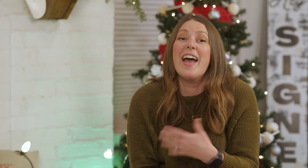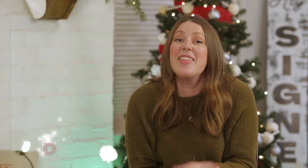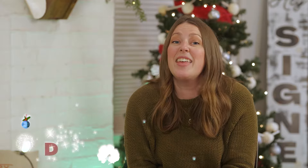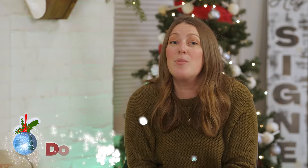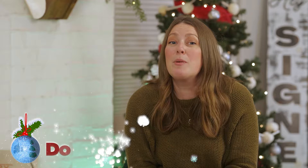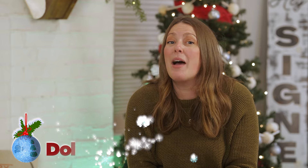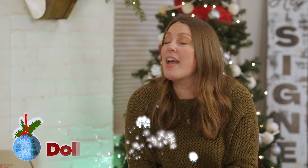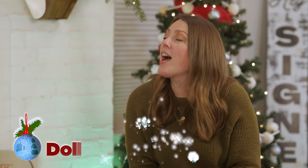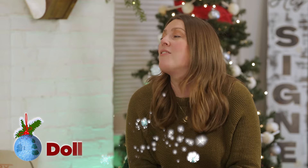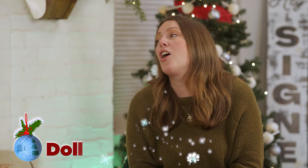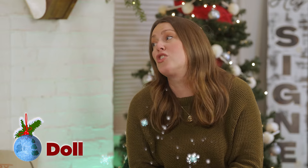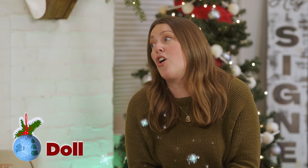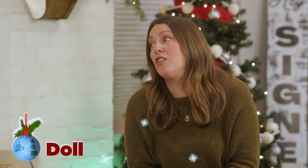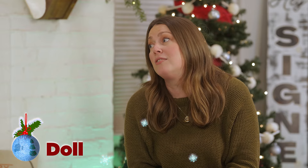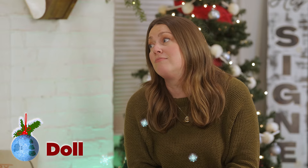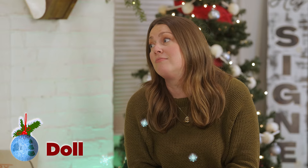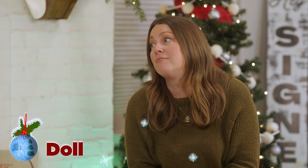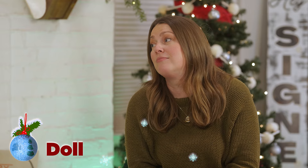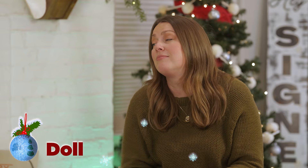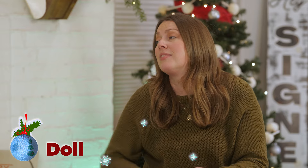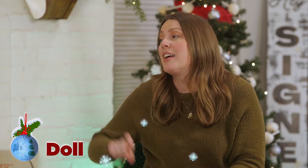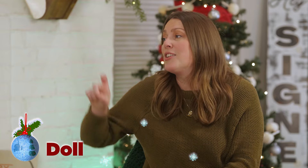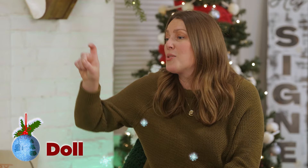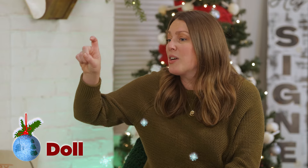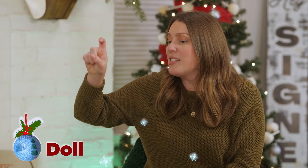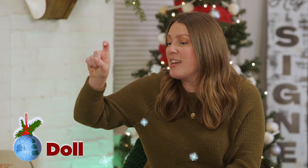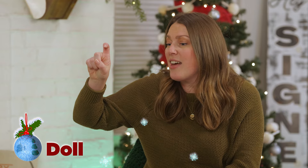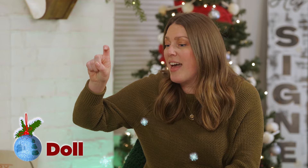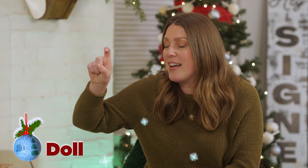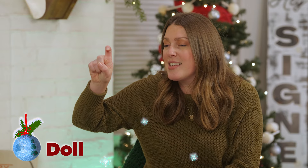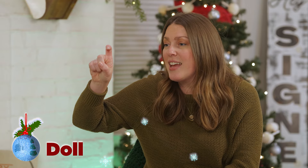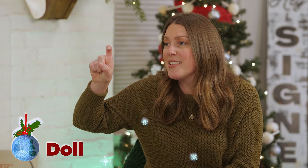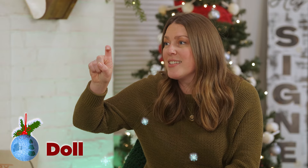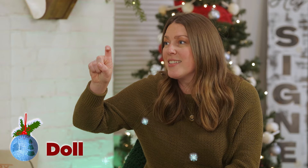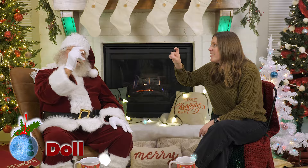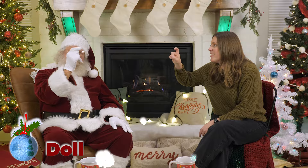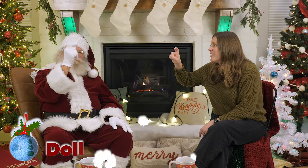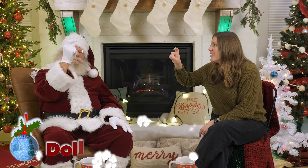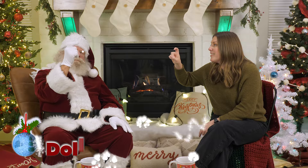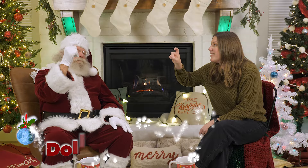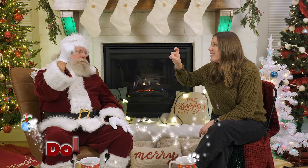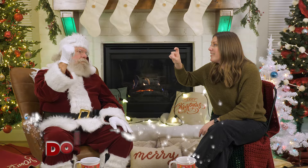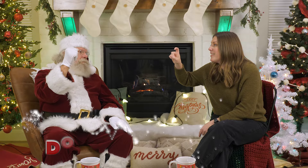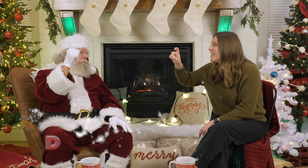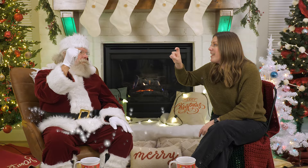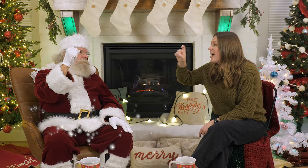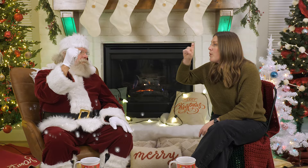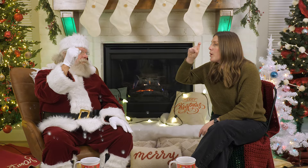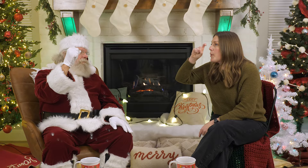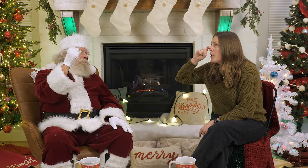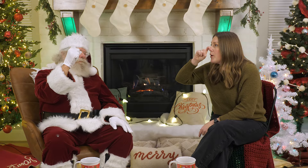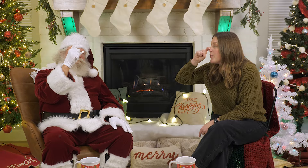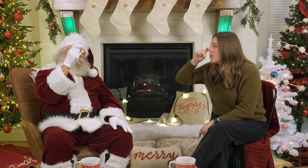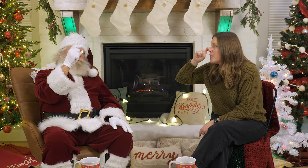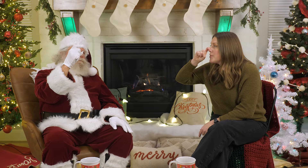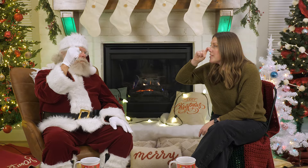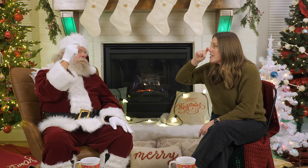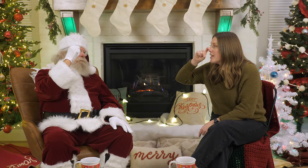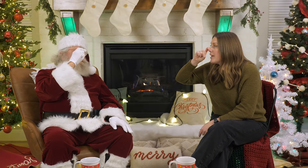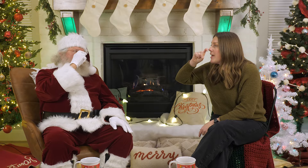And then we might have a doll. So we're going to take that X-hand. And we're going to put it on our nose,